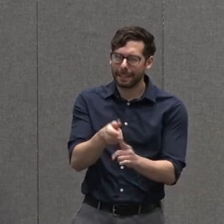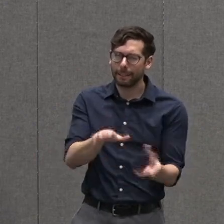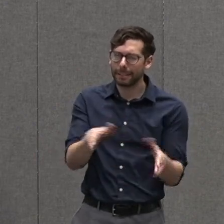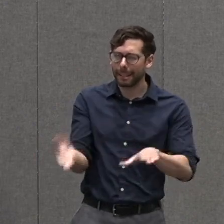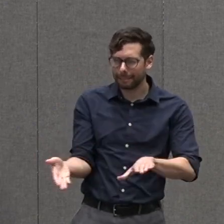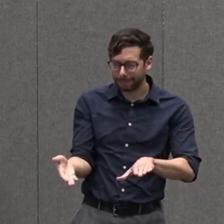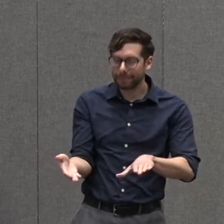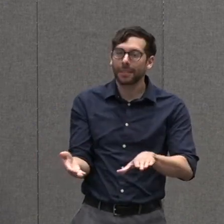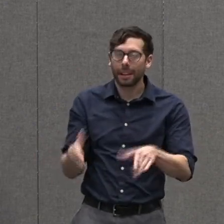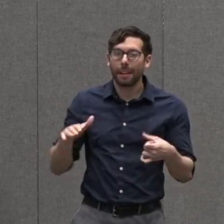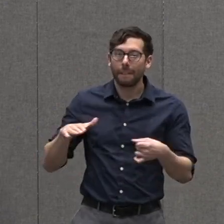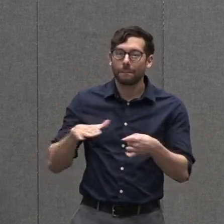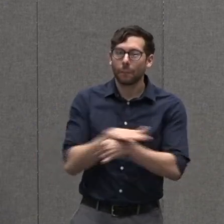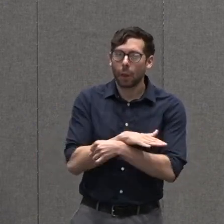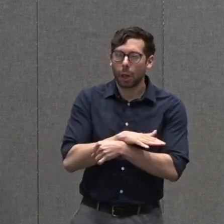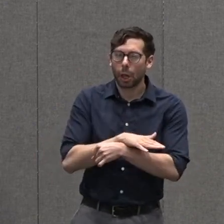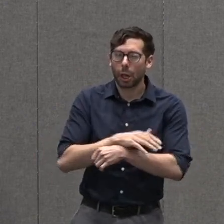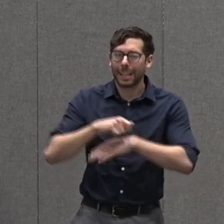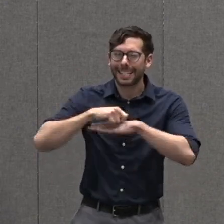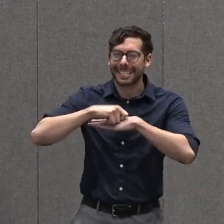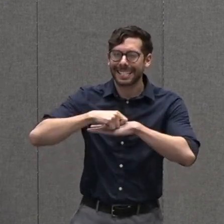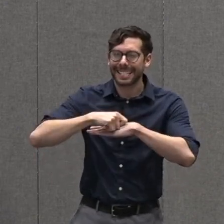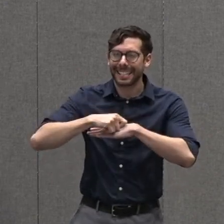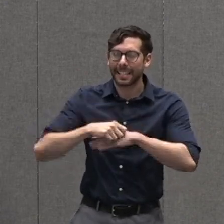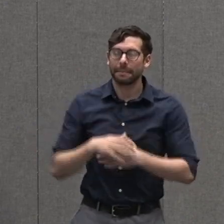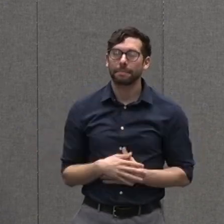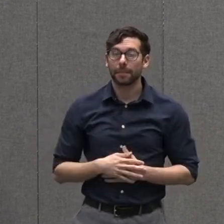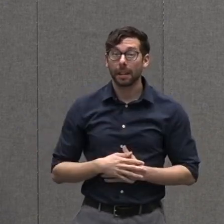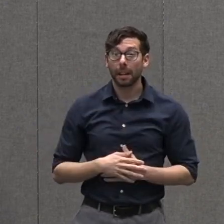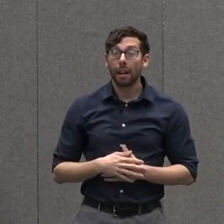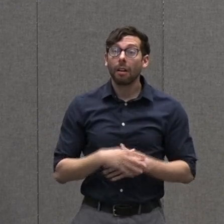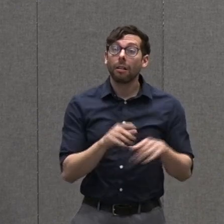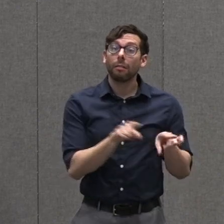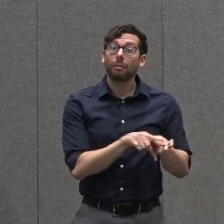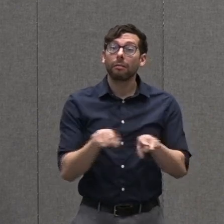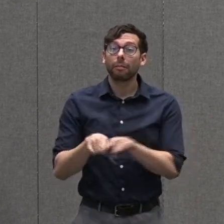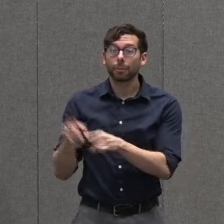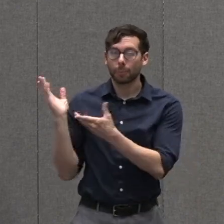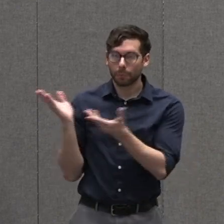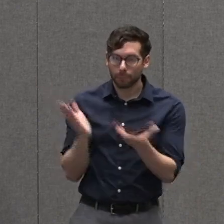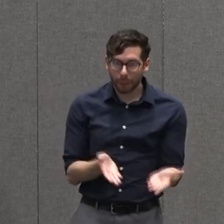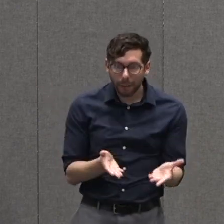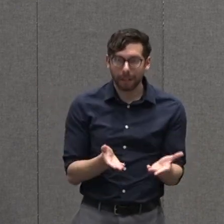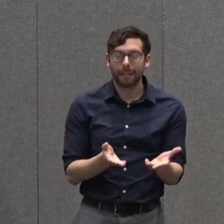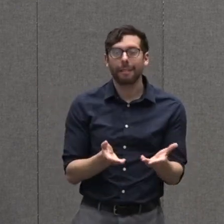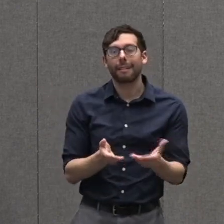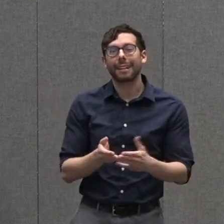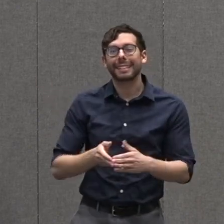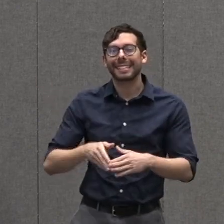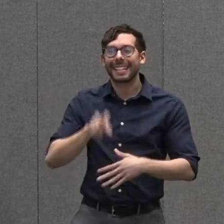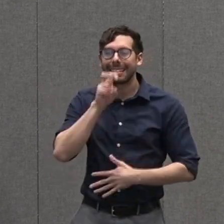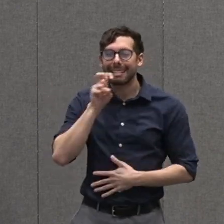And I brought along too, a shed skin from a snake still living.